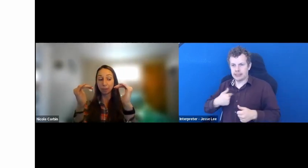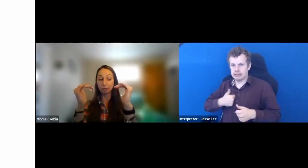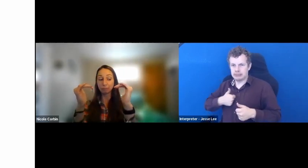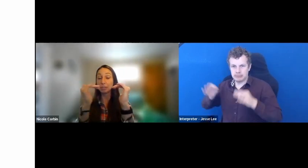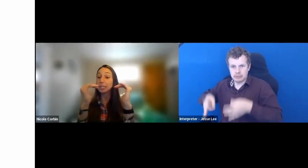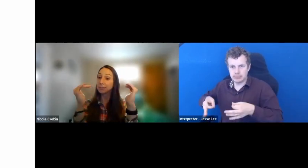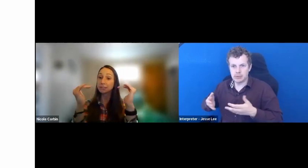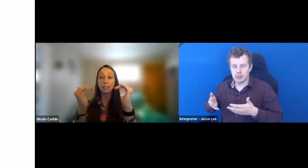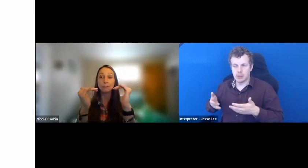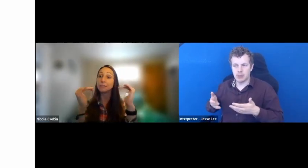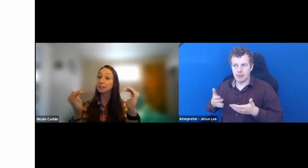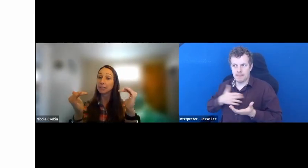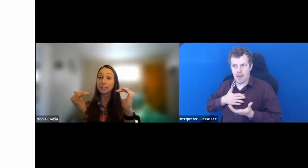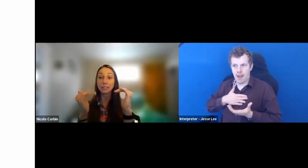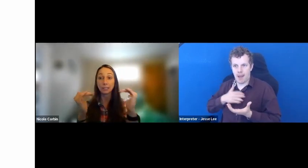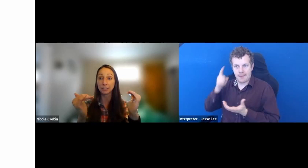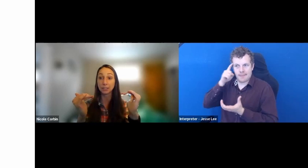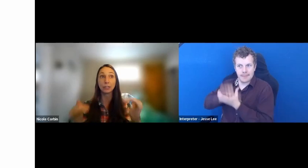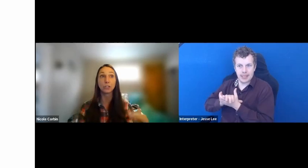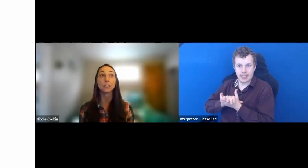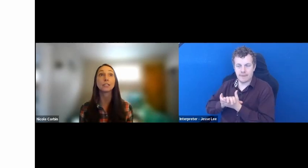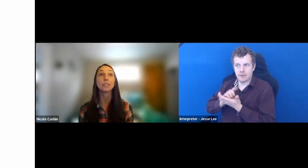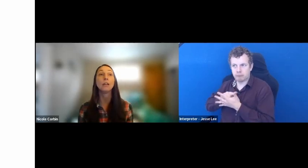of beliefs and feelings and considerations.